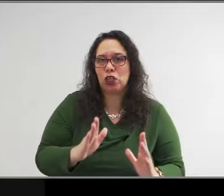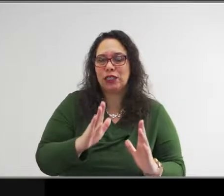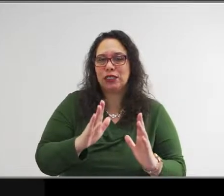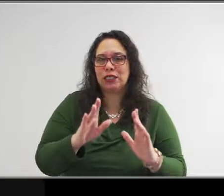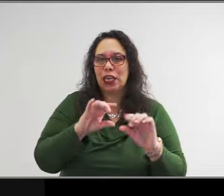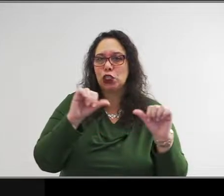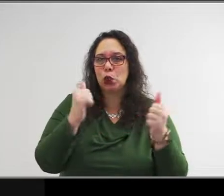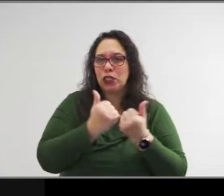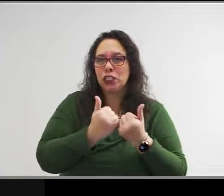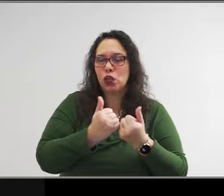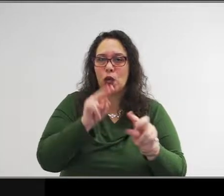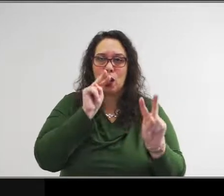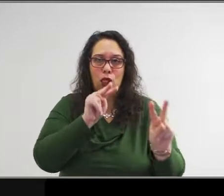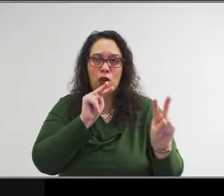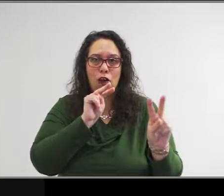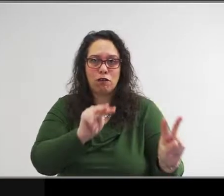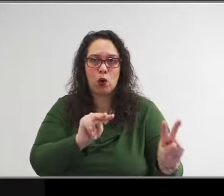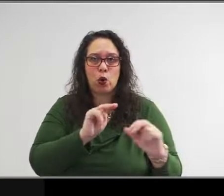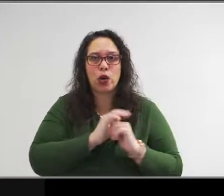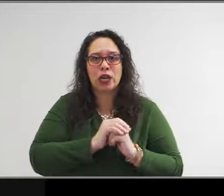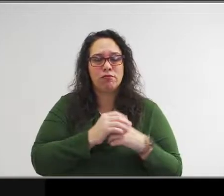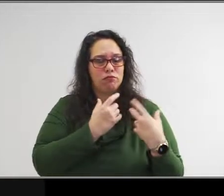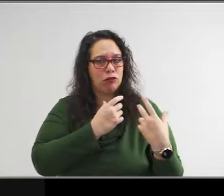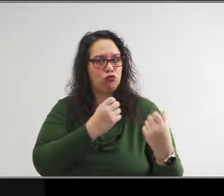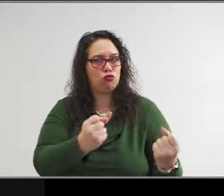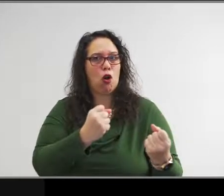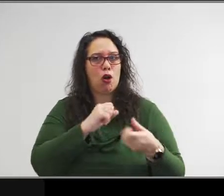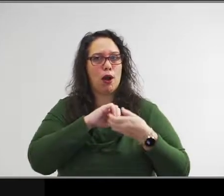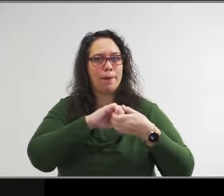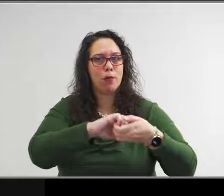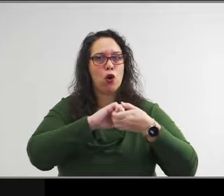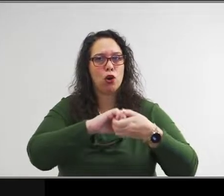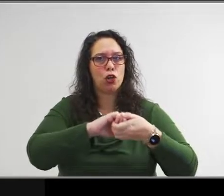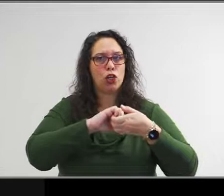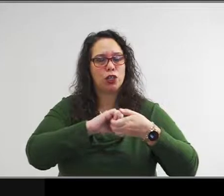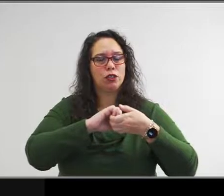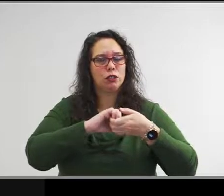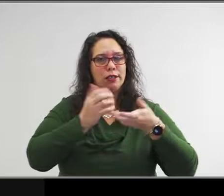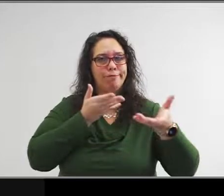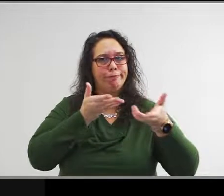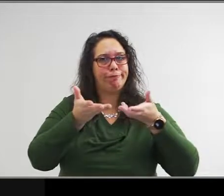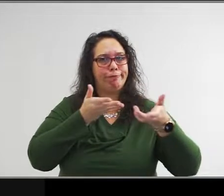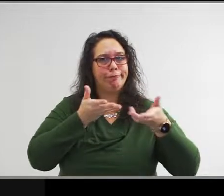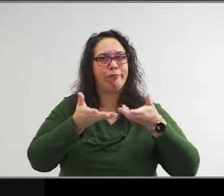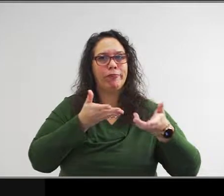we look forward to being strong partners in conversations and decisions